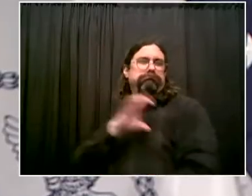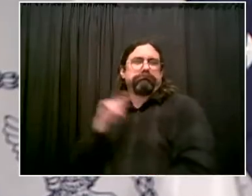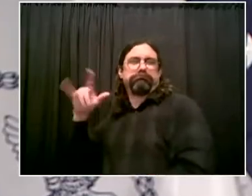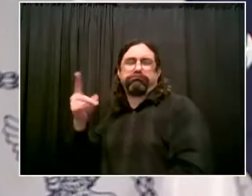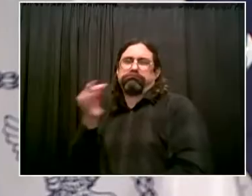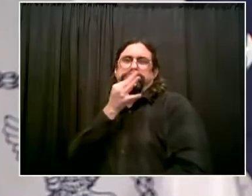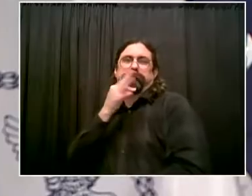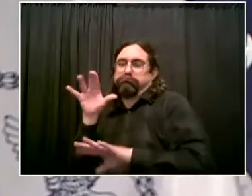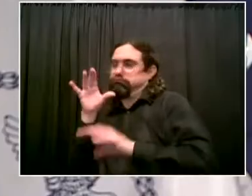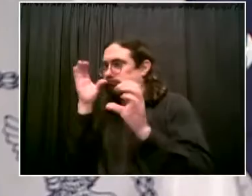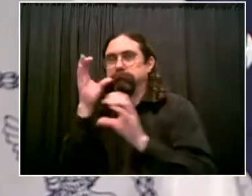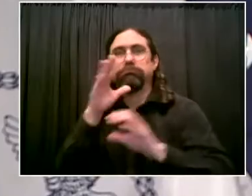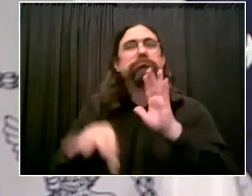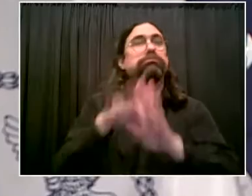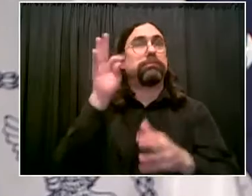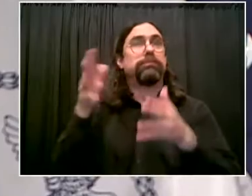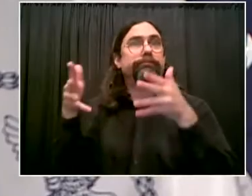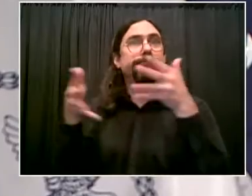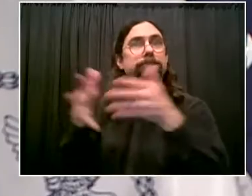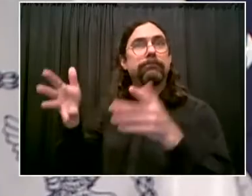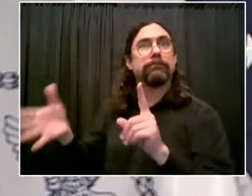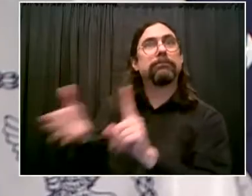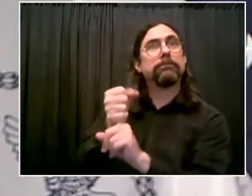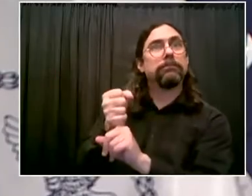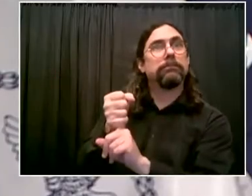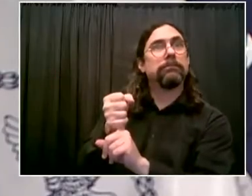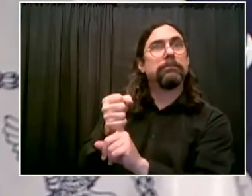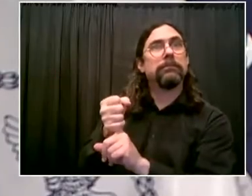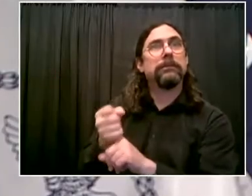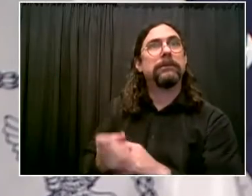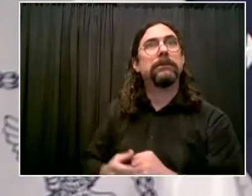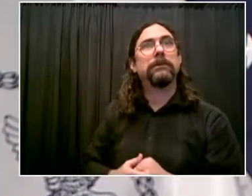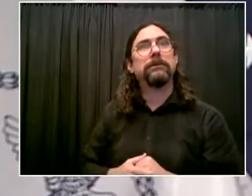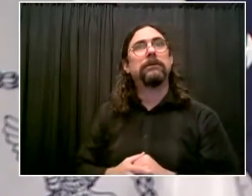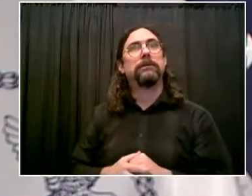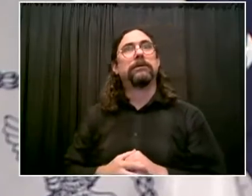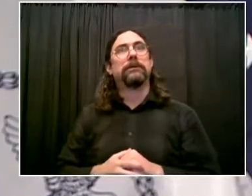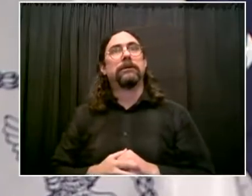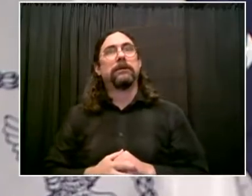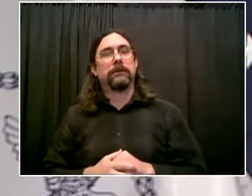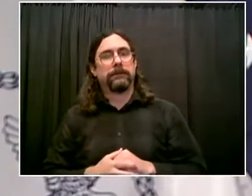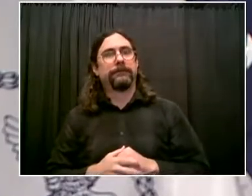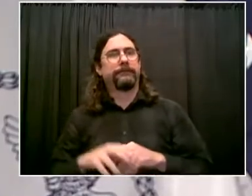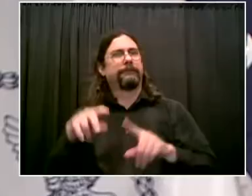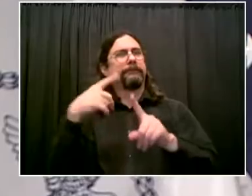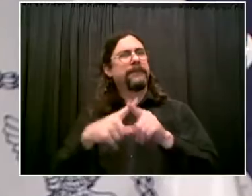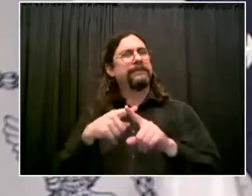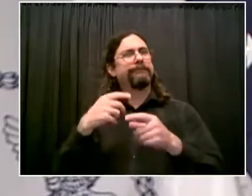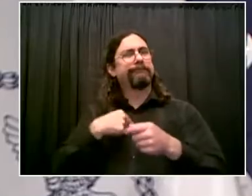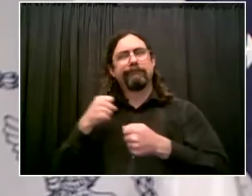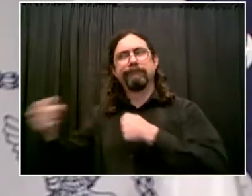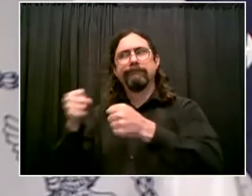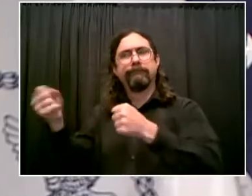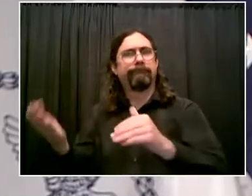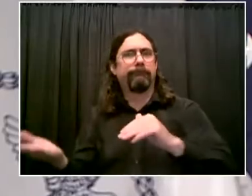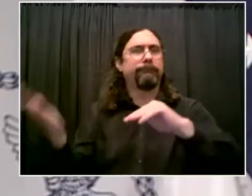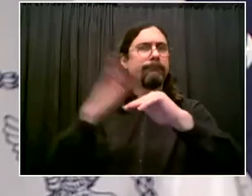WE WILL FIND THE INDIVIDAUL R O IINDVUAIDL S INVOLVED AND THEY WILL DEFINITELY THE CONSEQUENCES BUT IT'S UNACCEPTABLE WE ARE GOING TO